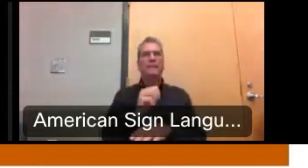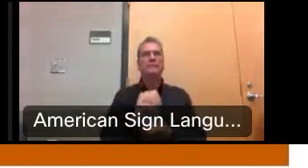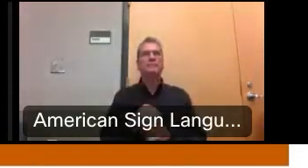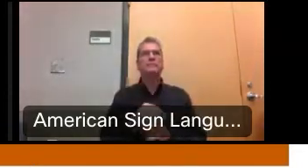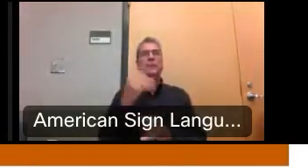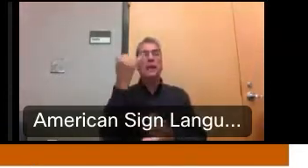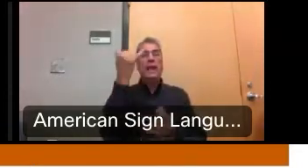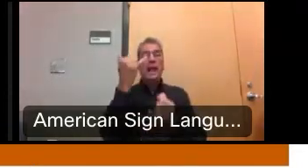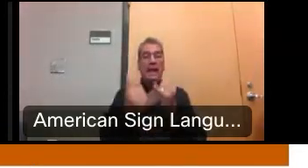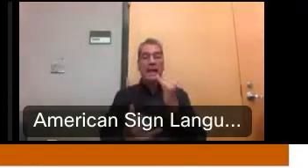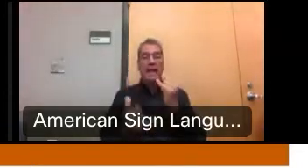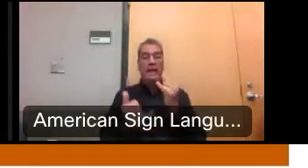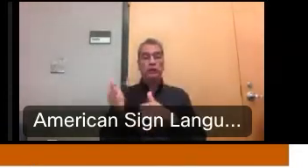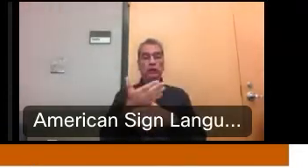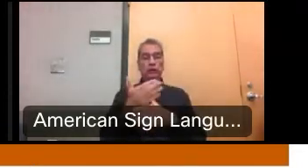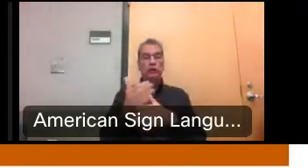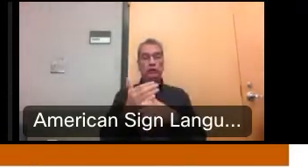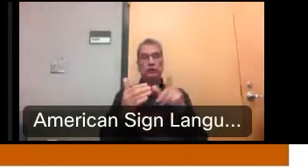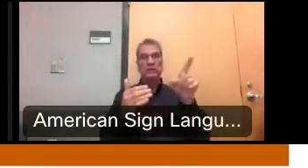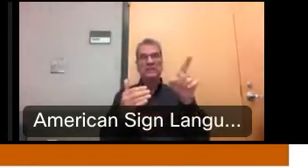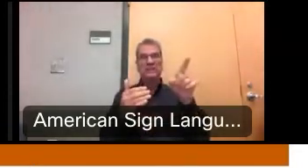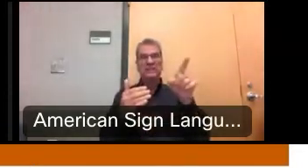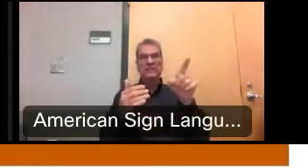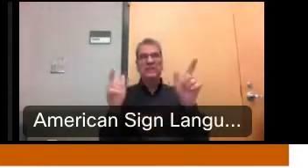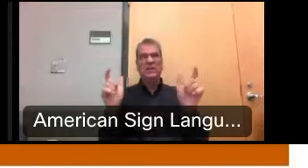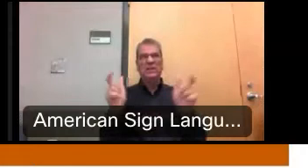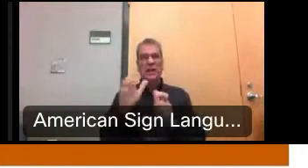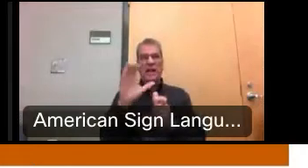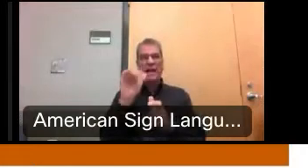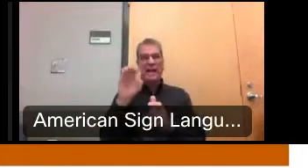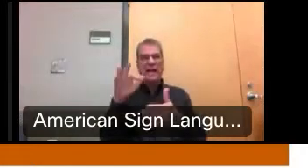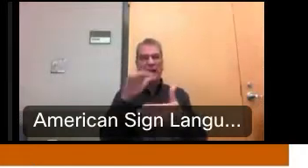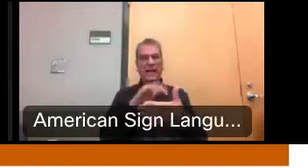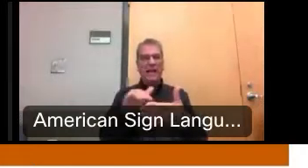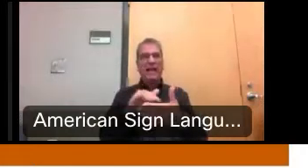we head into a panel is this little mini case study on how health come works can we do it?